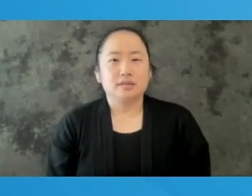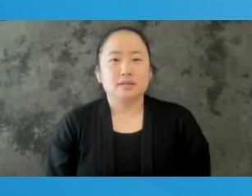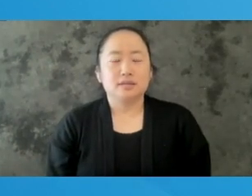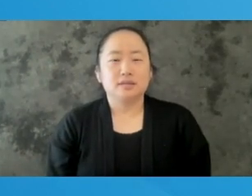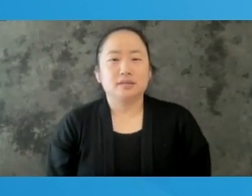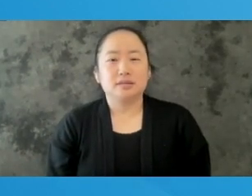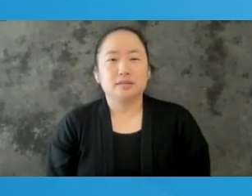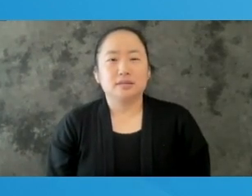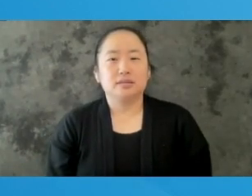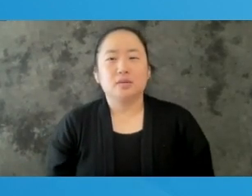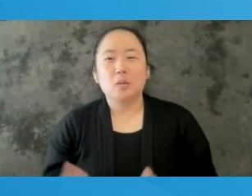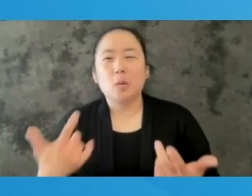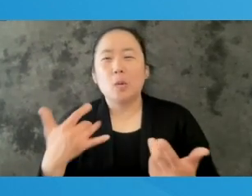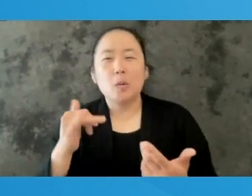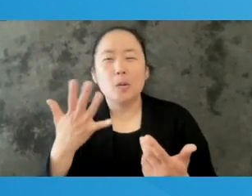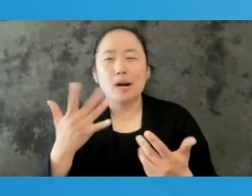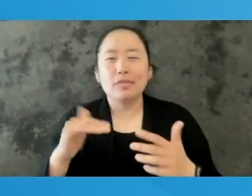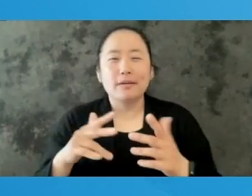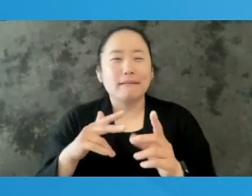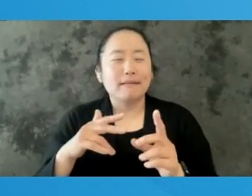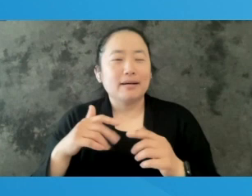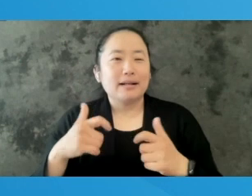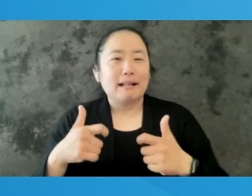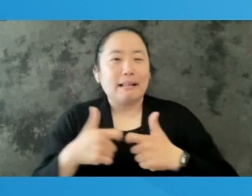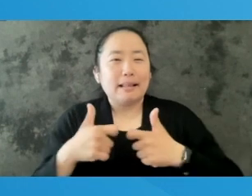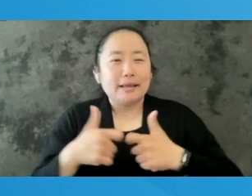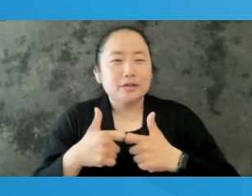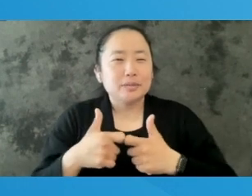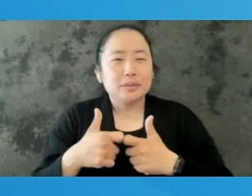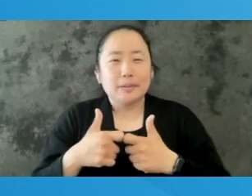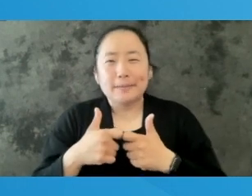elements. Absolutely.